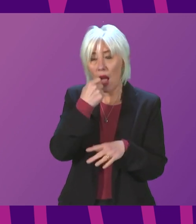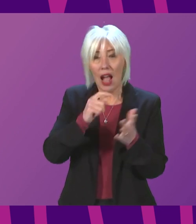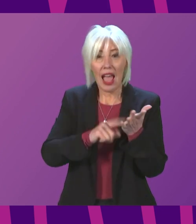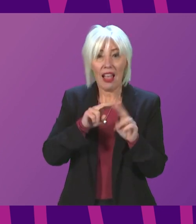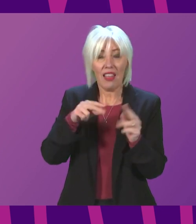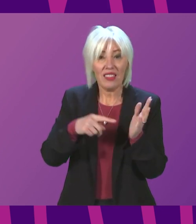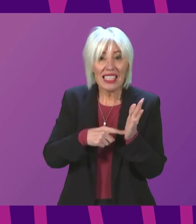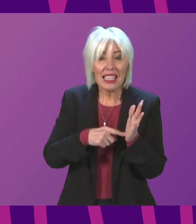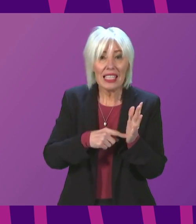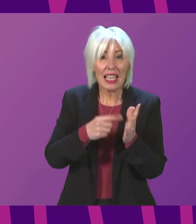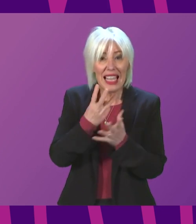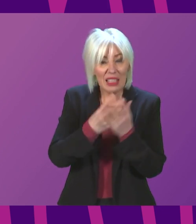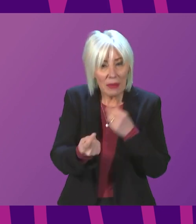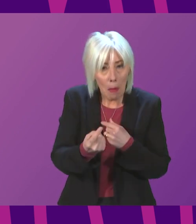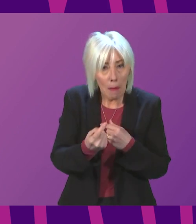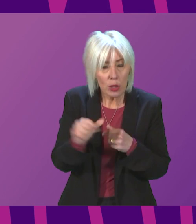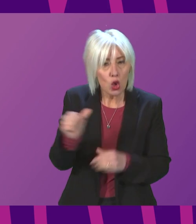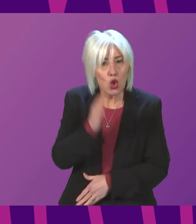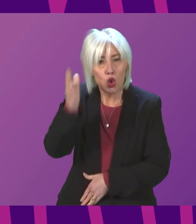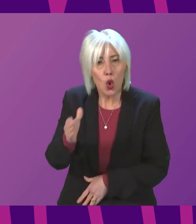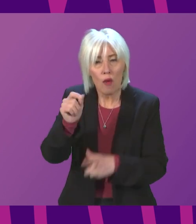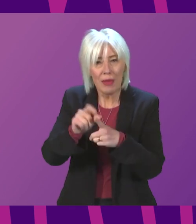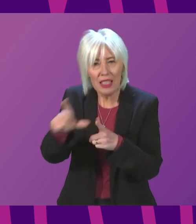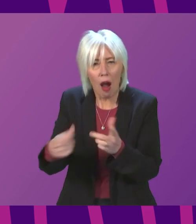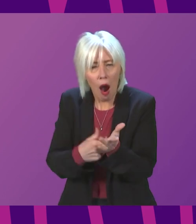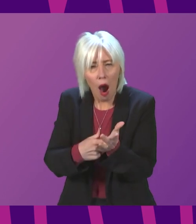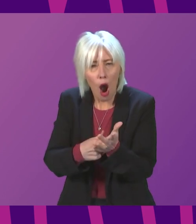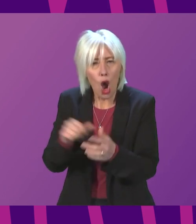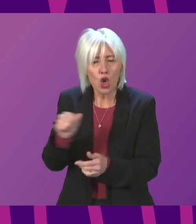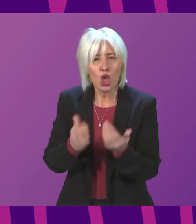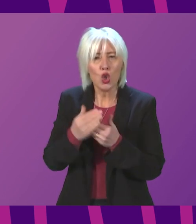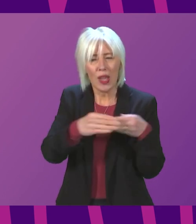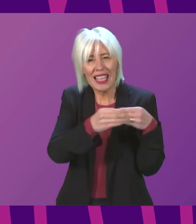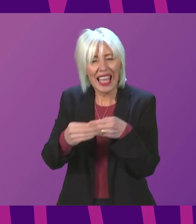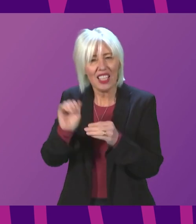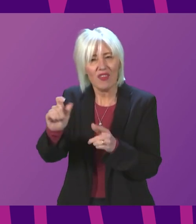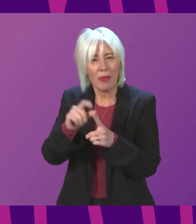test? Will new guidance be published on PCR test eligibility, and will the newly freed-up